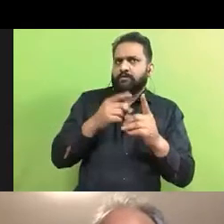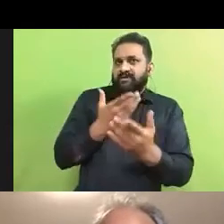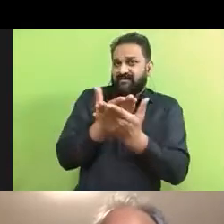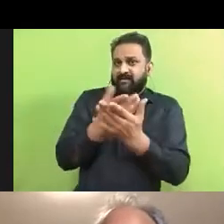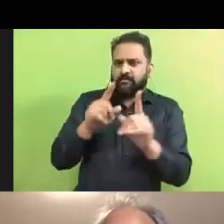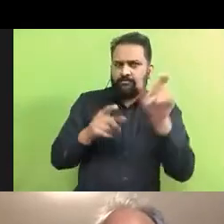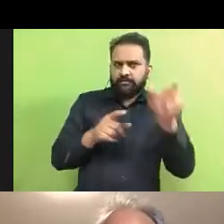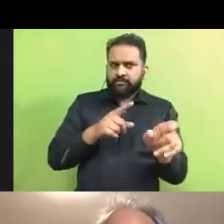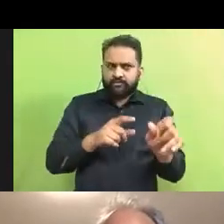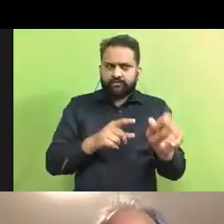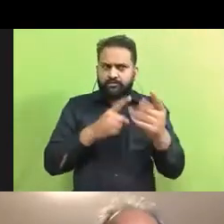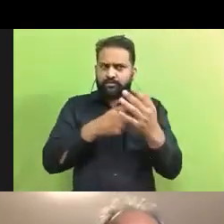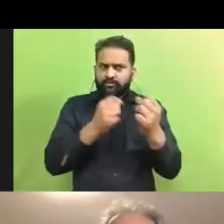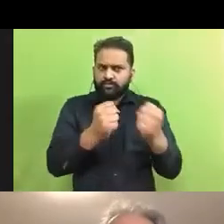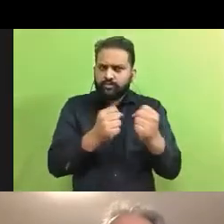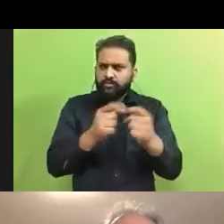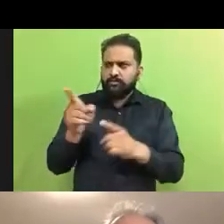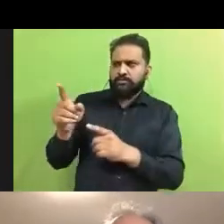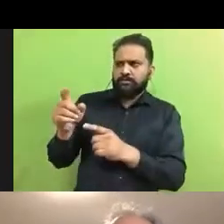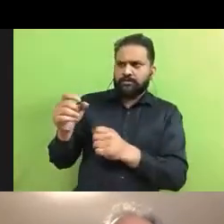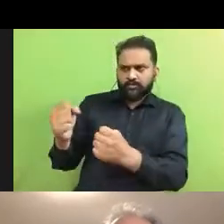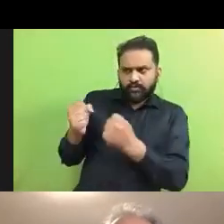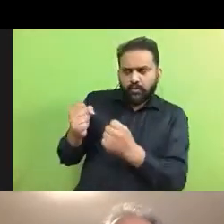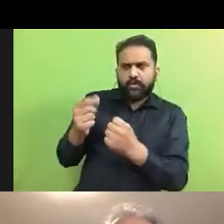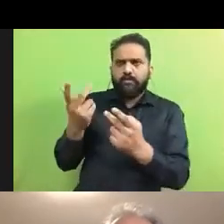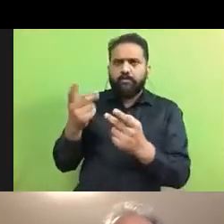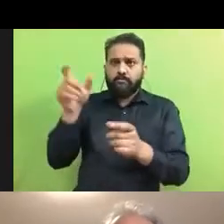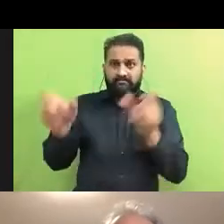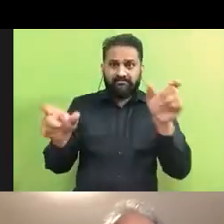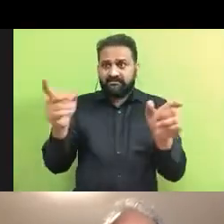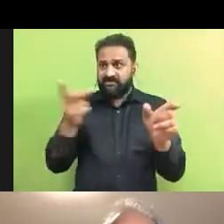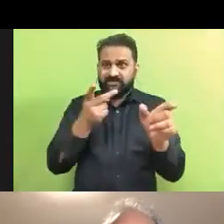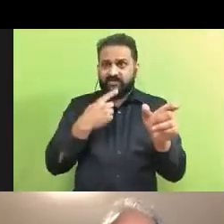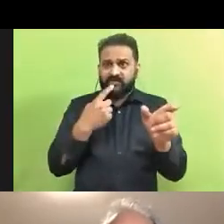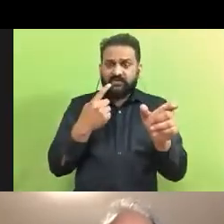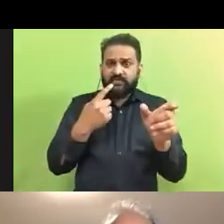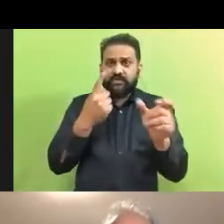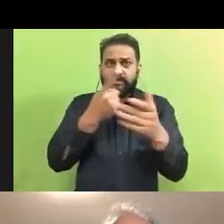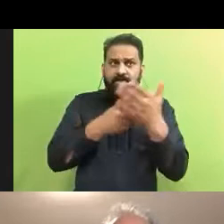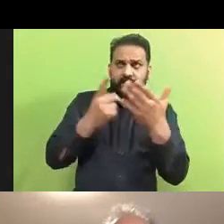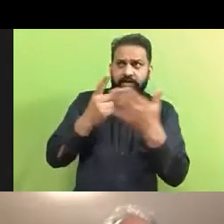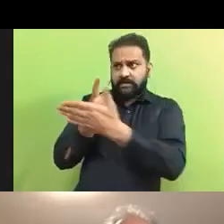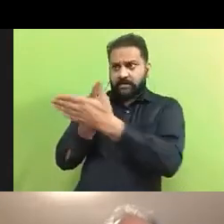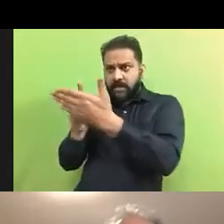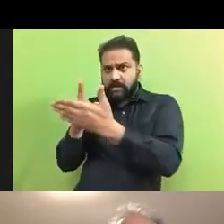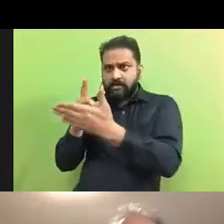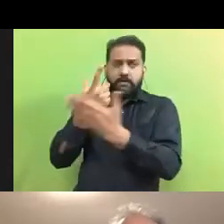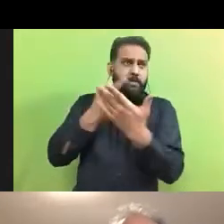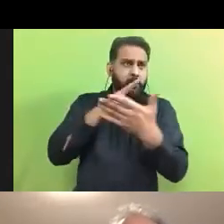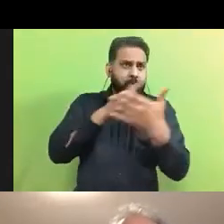in your view or without looking at anything who is right who is wrong who is telling the truth